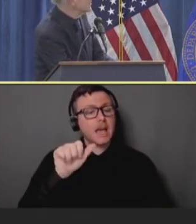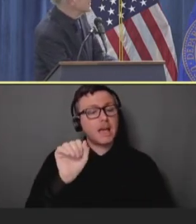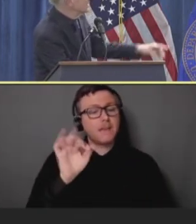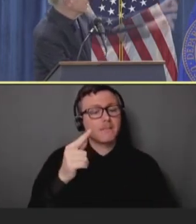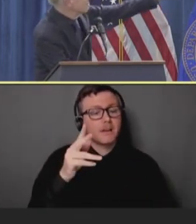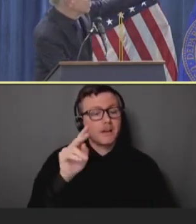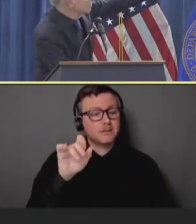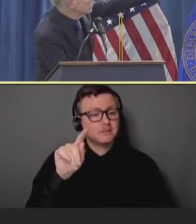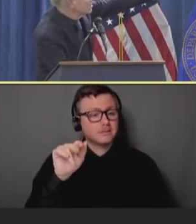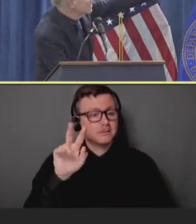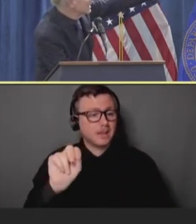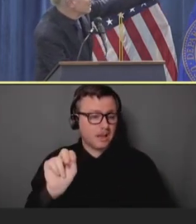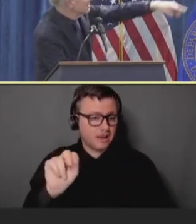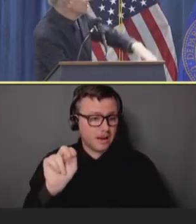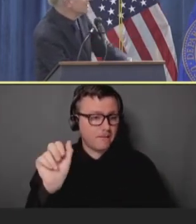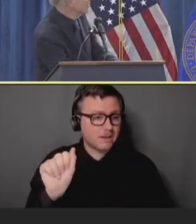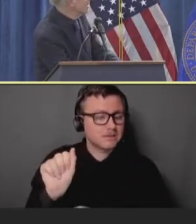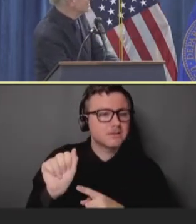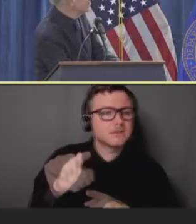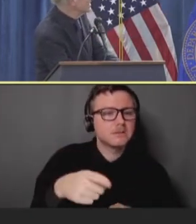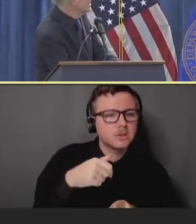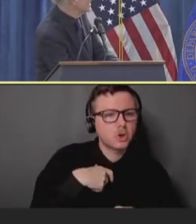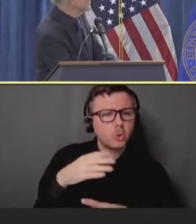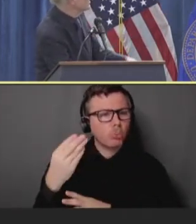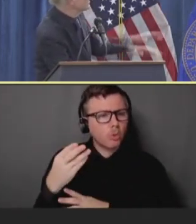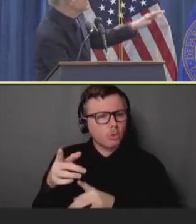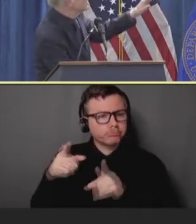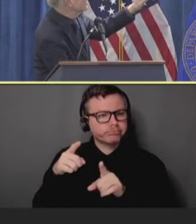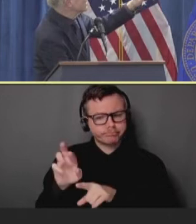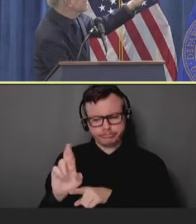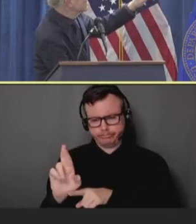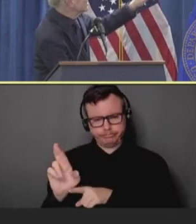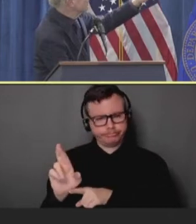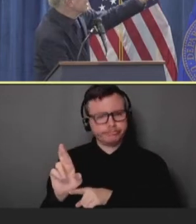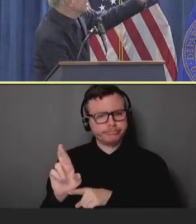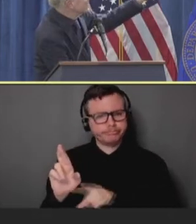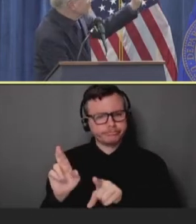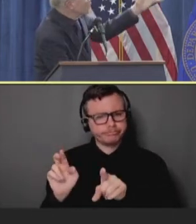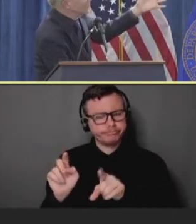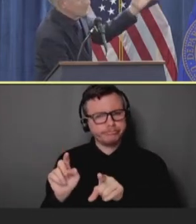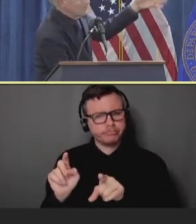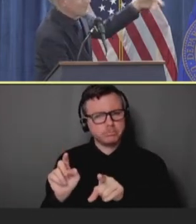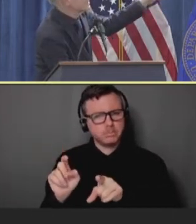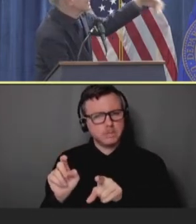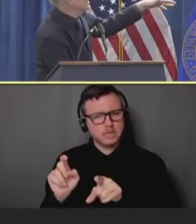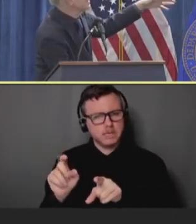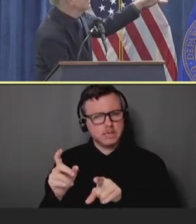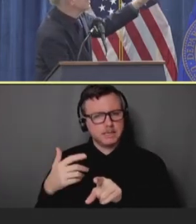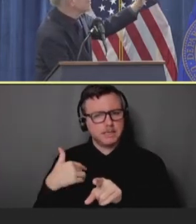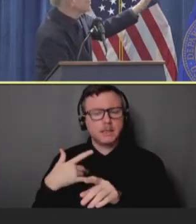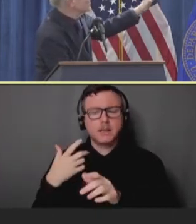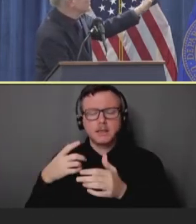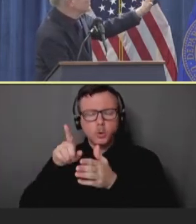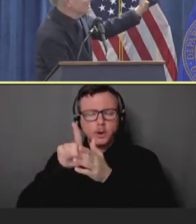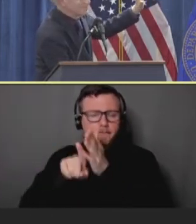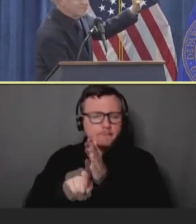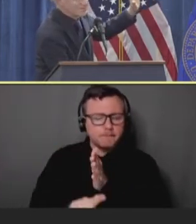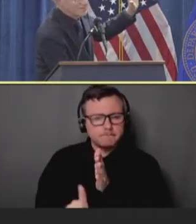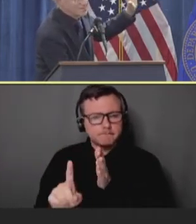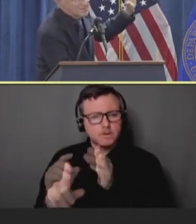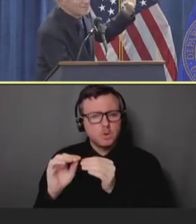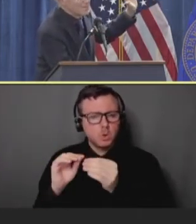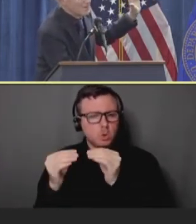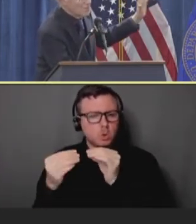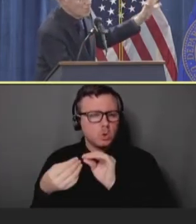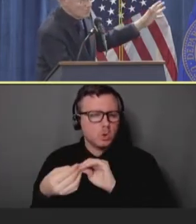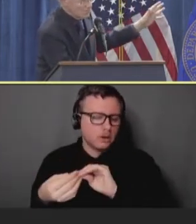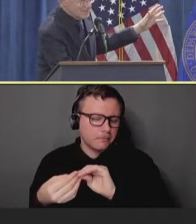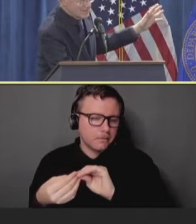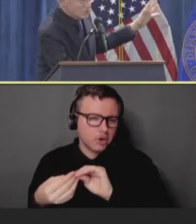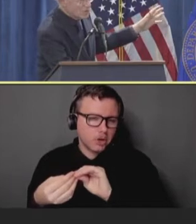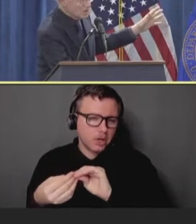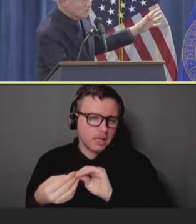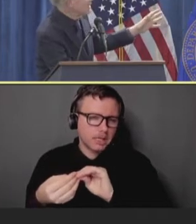And the blue segment in the rage, these are investigating the number of cases caused by